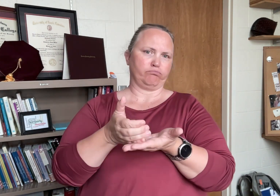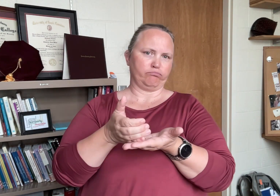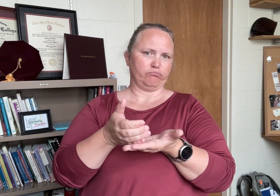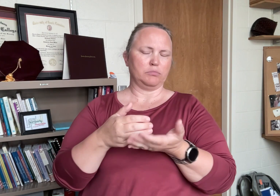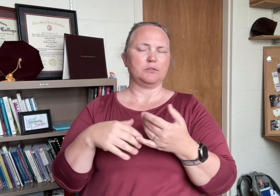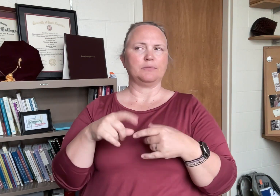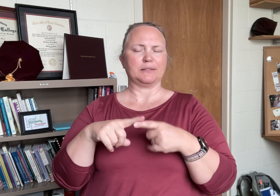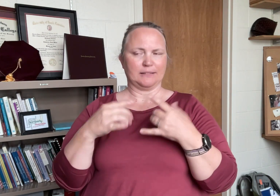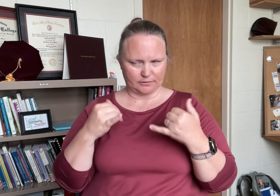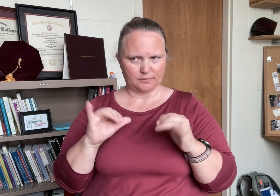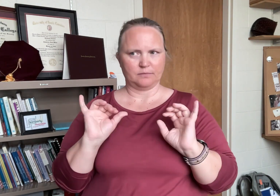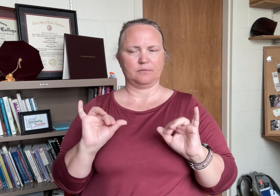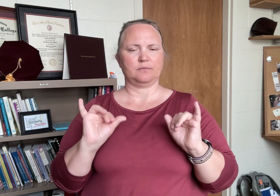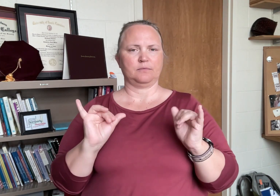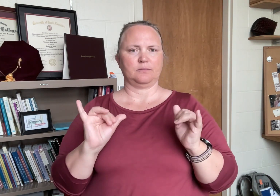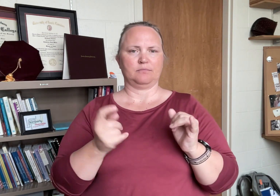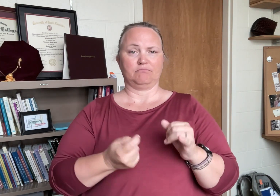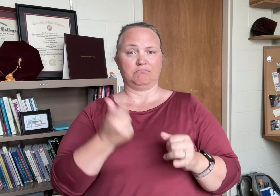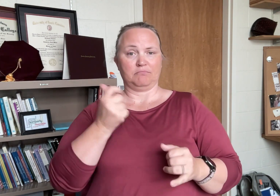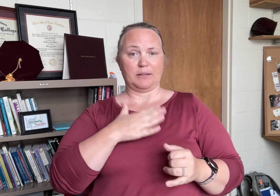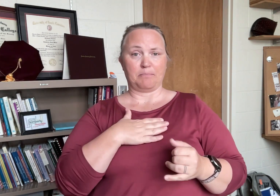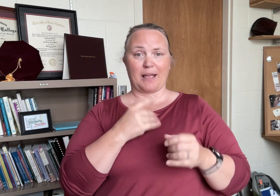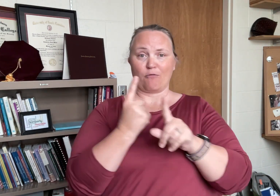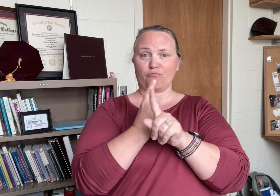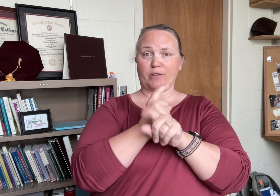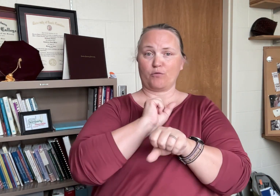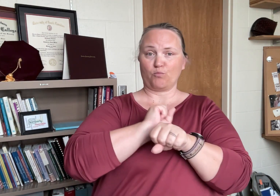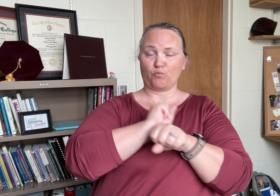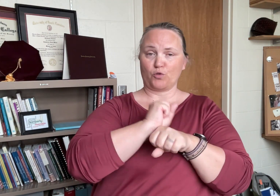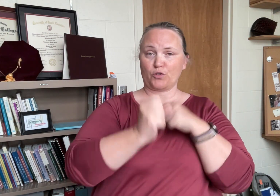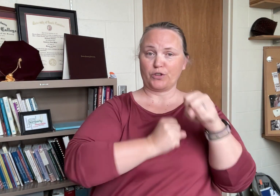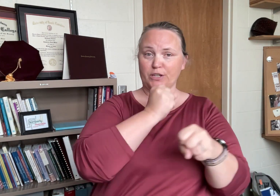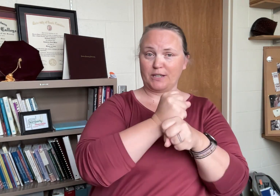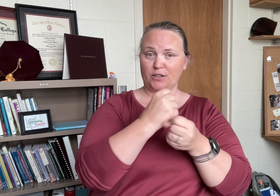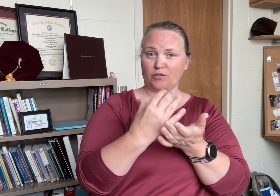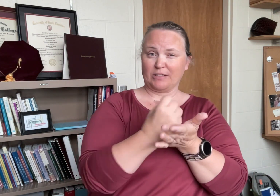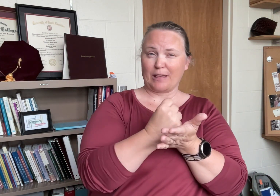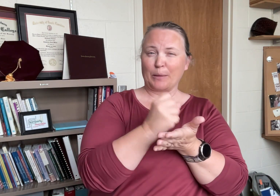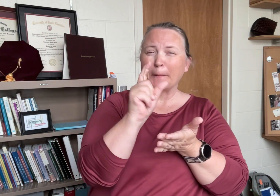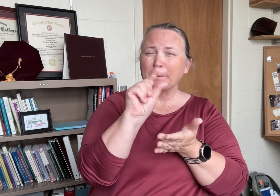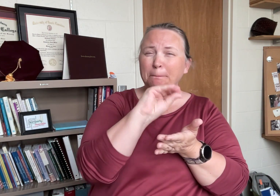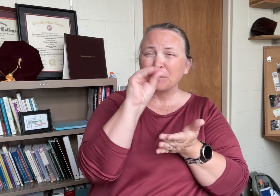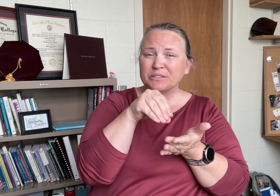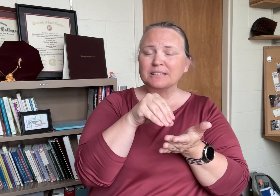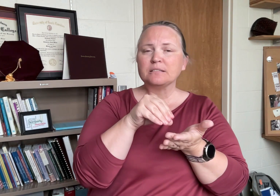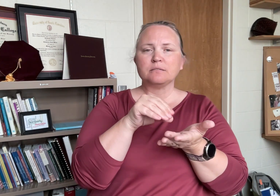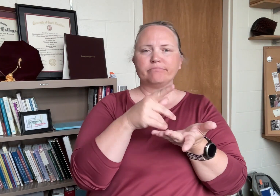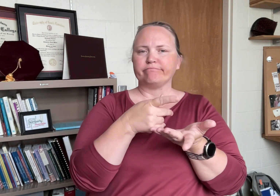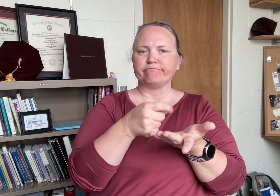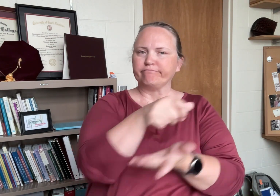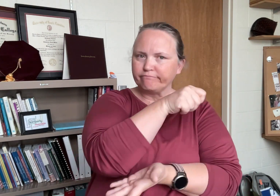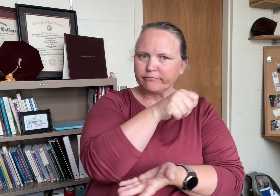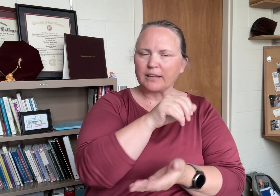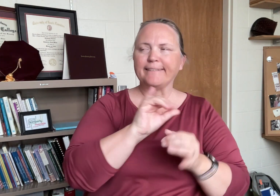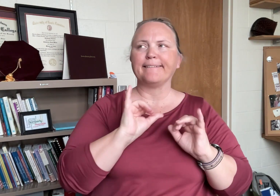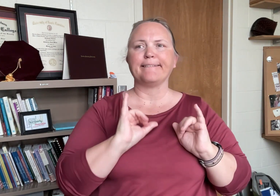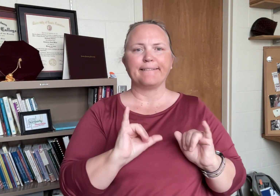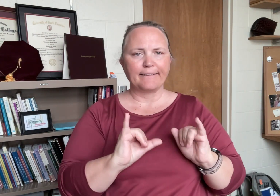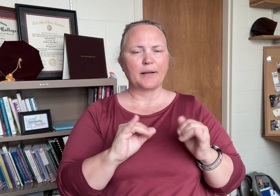my salary for the academic year. But if I'm not including that percentage of my salary from the academic year, that means my budget is much lower.